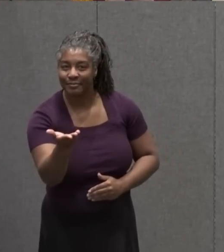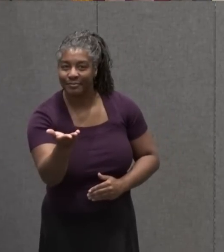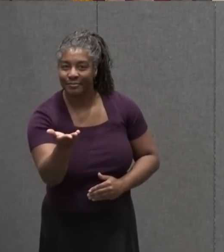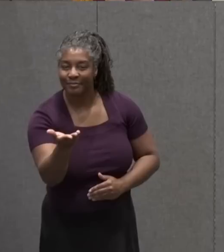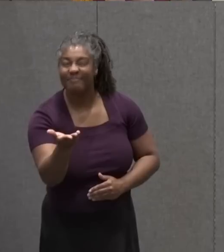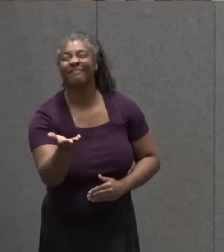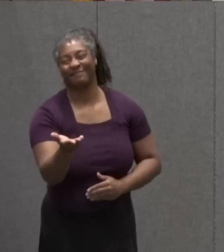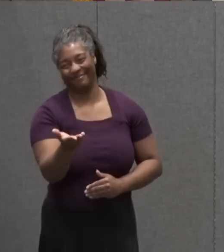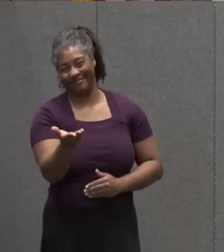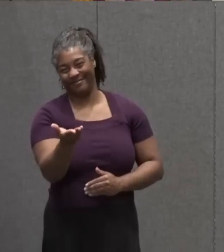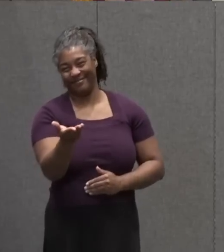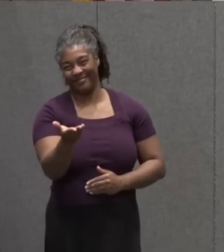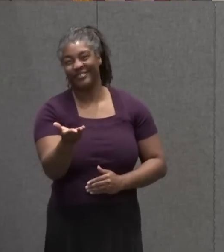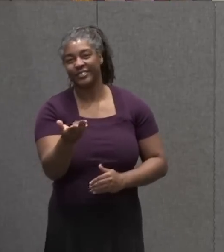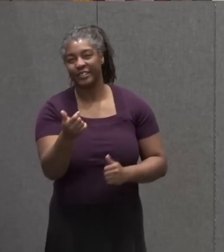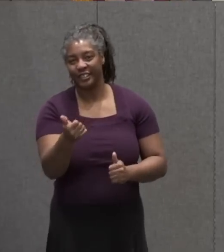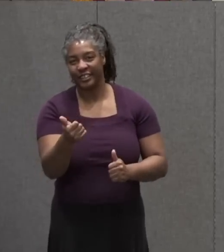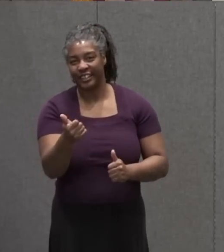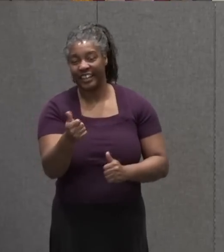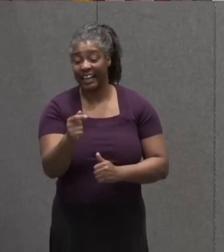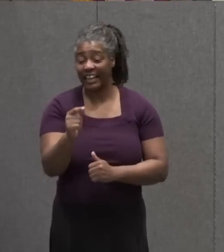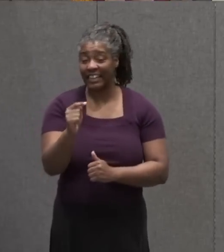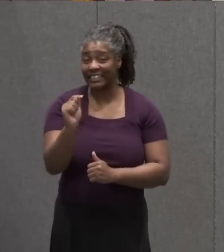All right, t, top, T.